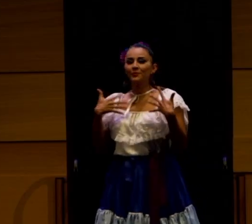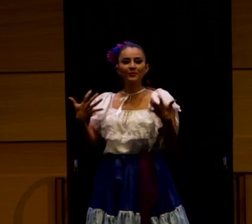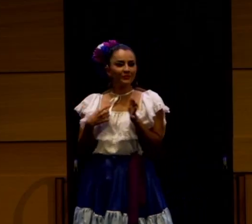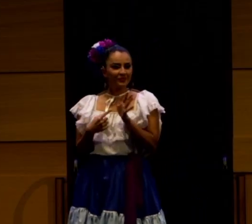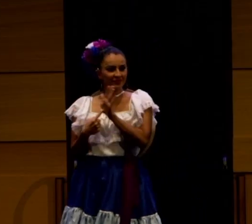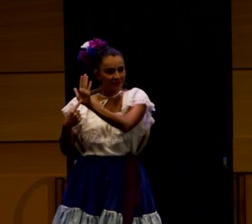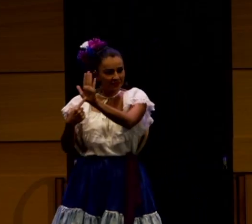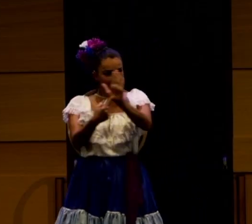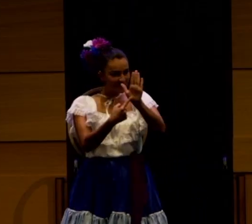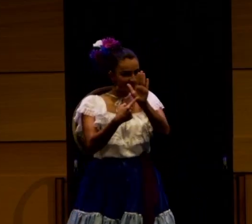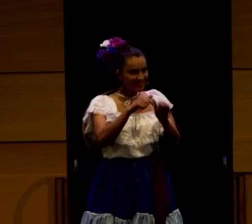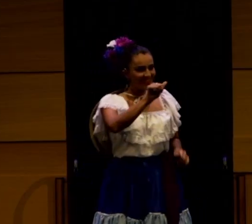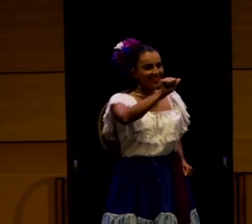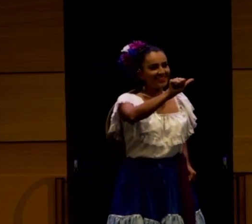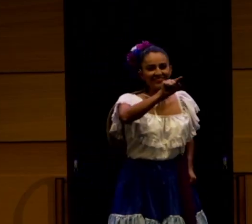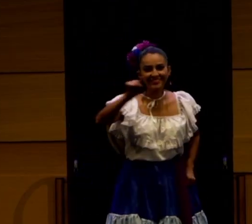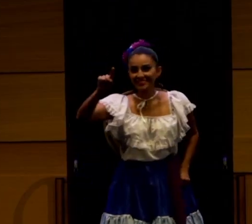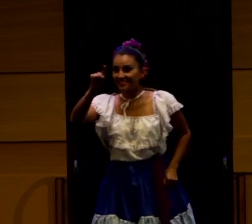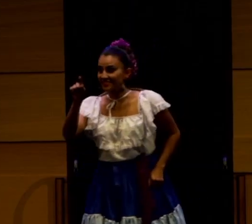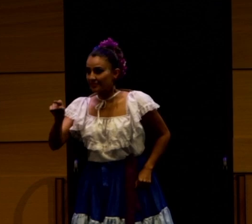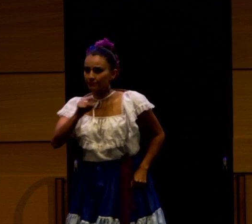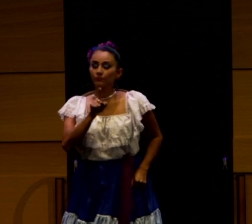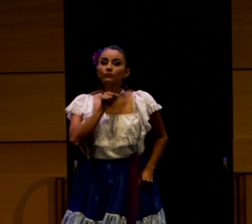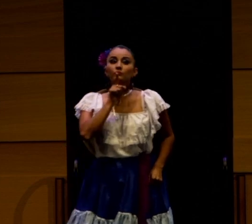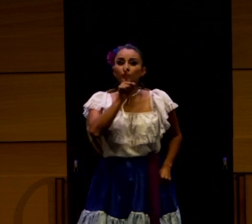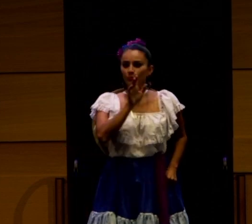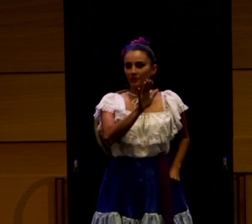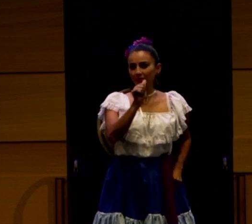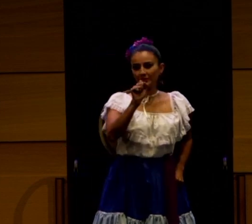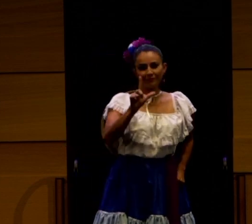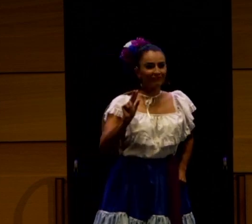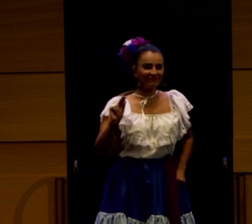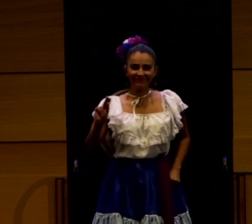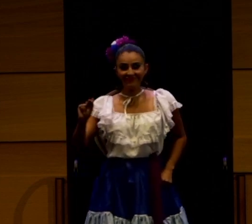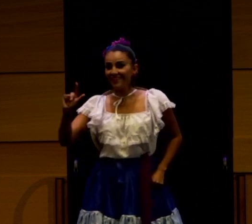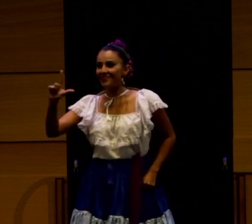Today I'm going to do an ABC story but not in ASL.